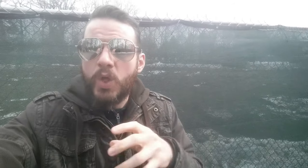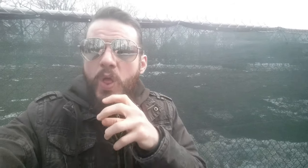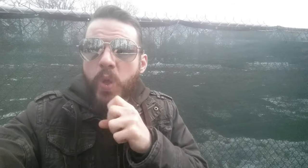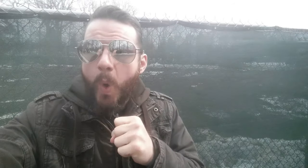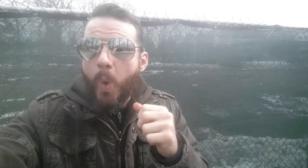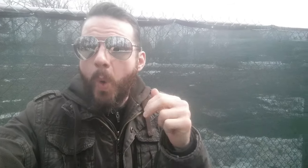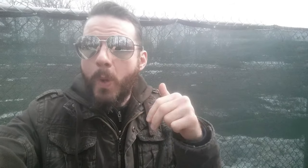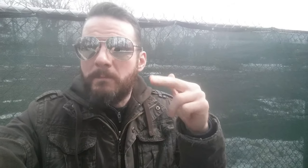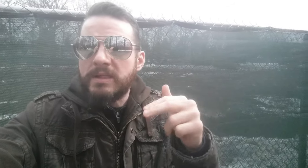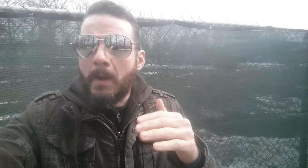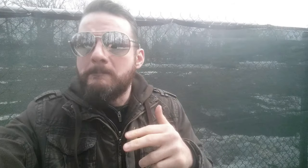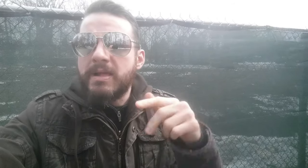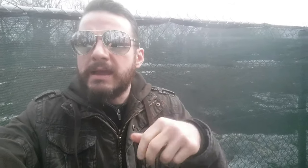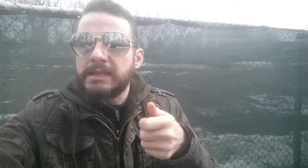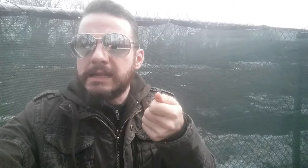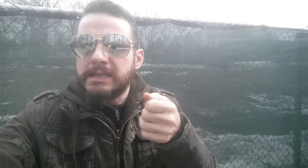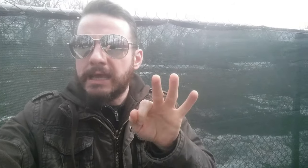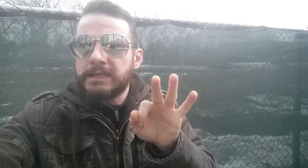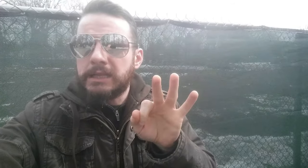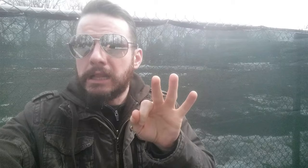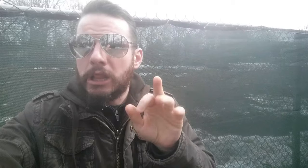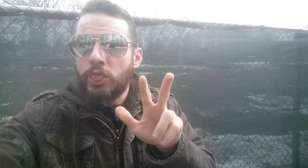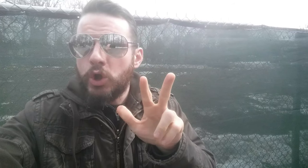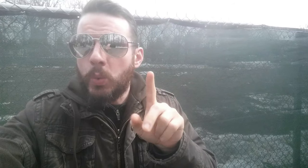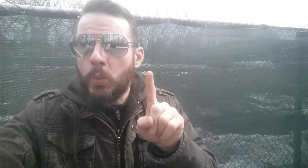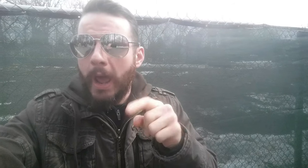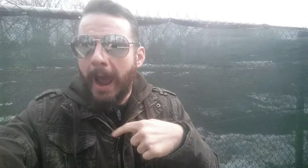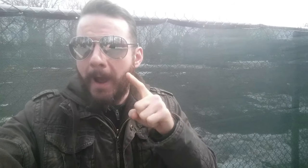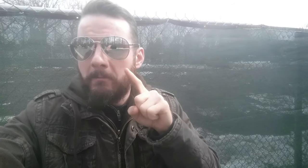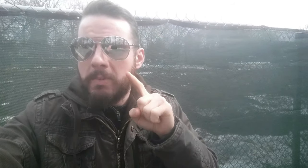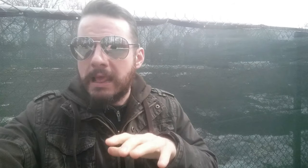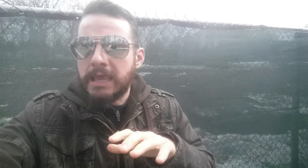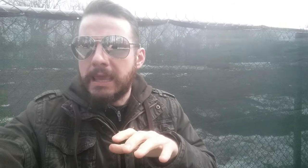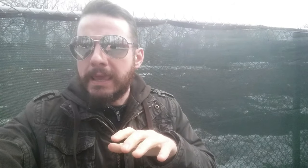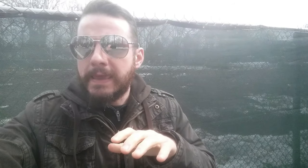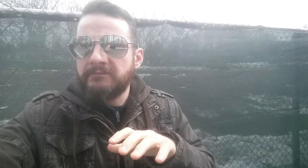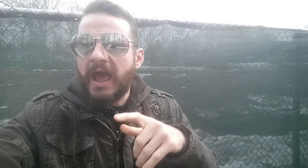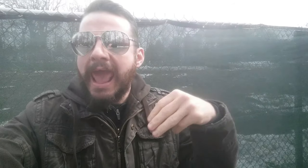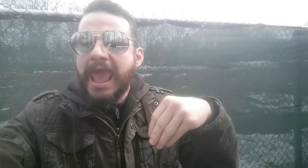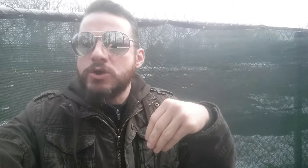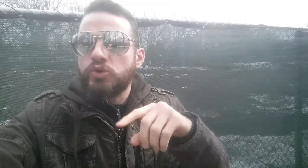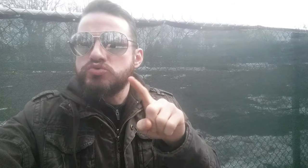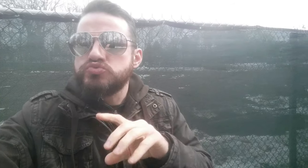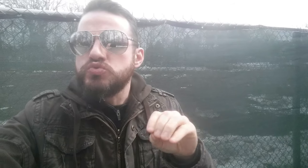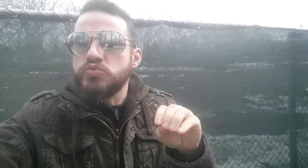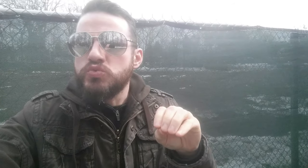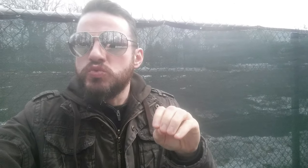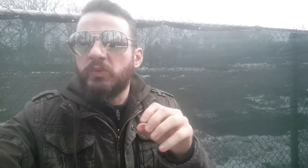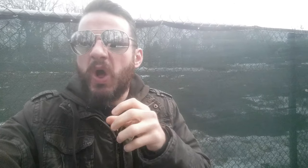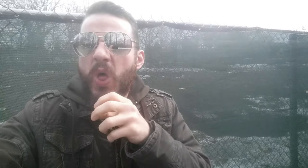There was an old building that was built in 1931, I believe. It was an indoor zoo.